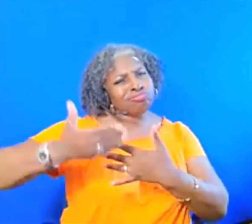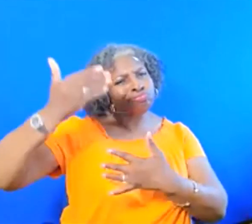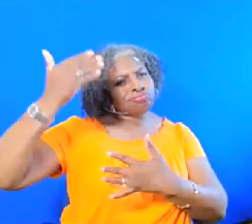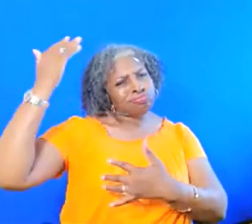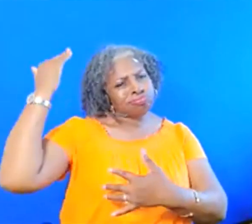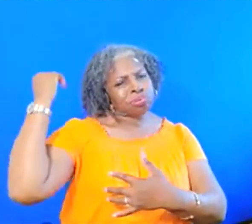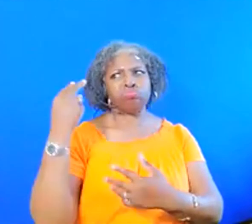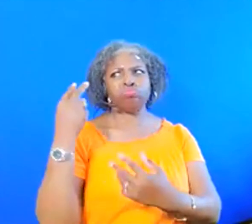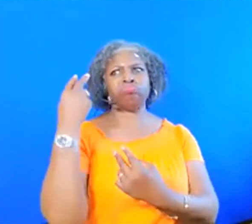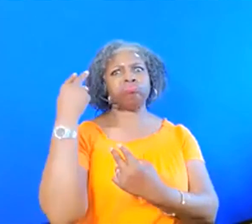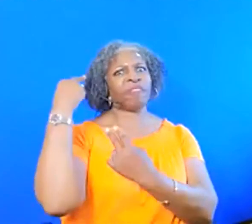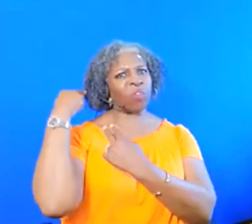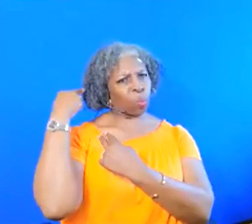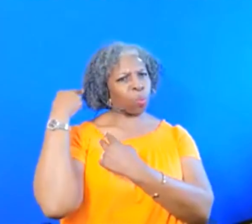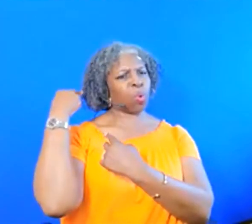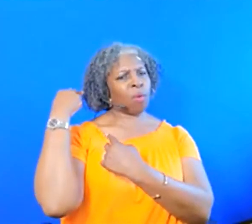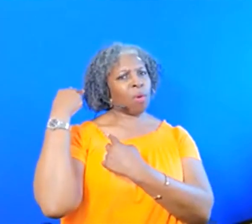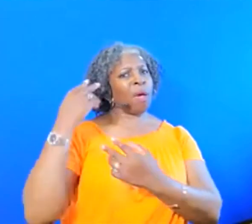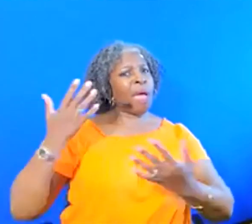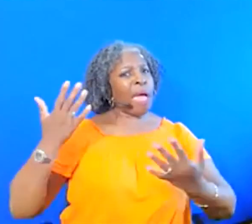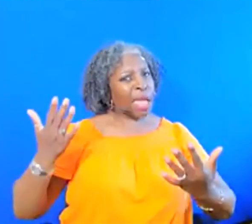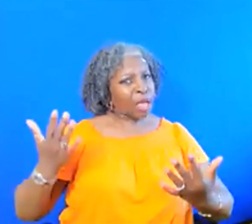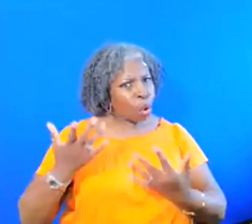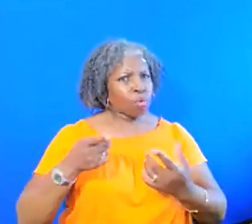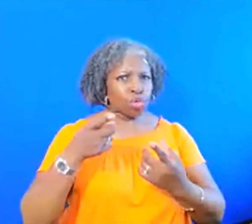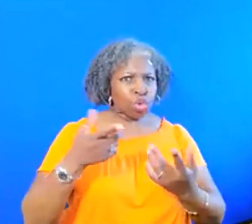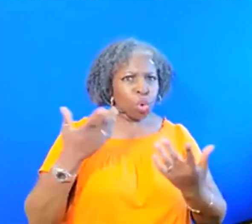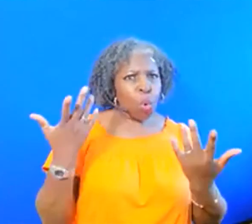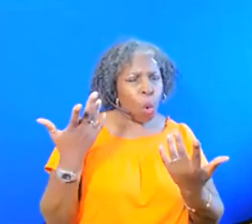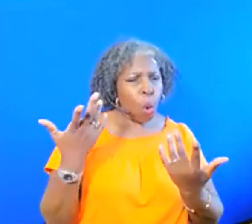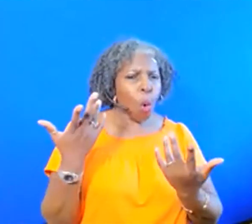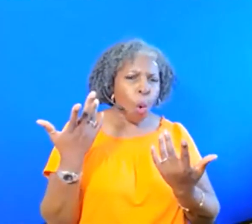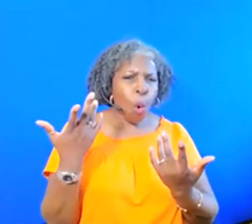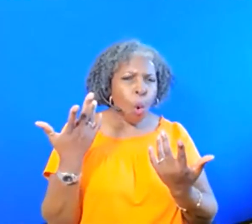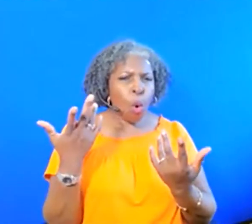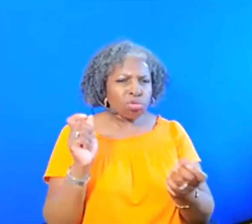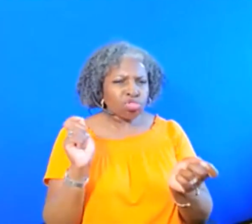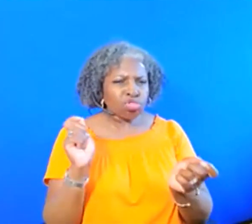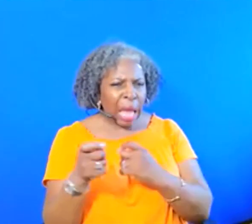would it encourage what you did in the end? >> AMY: that's a great question, because, I mean,